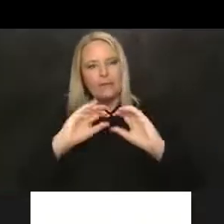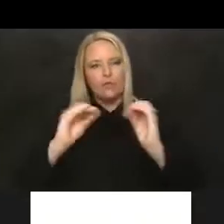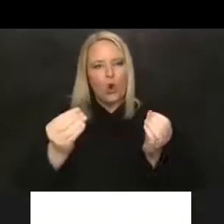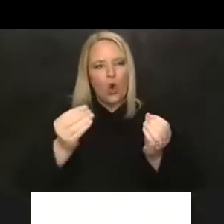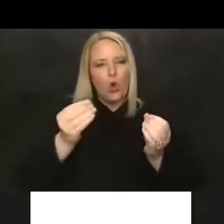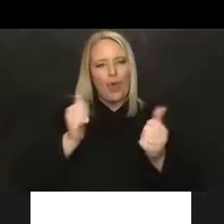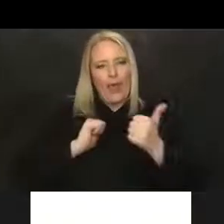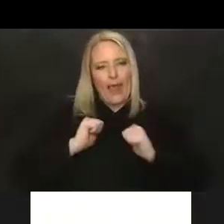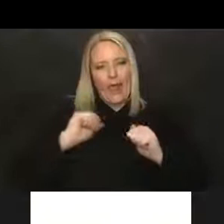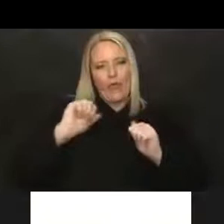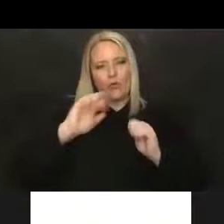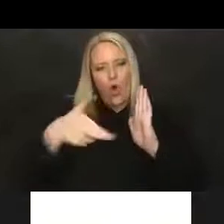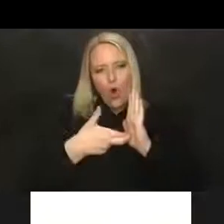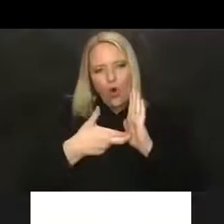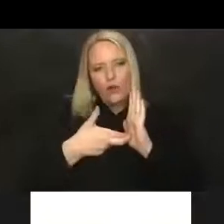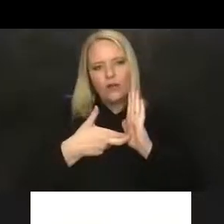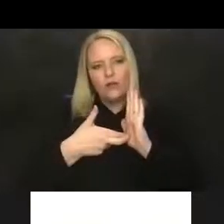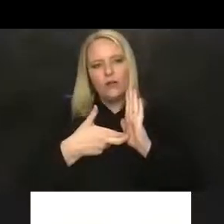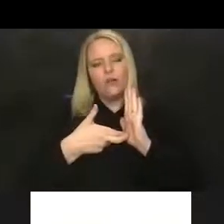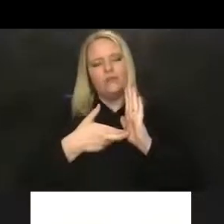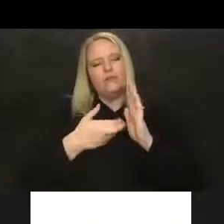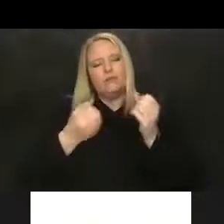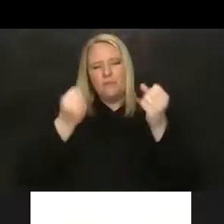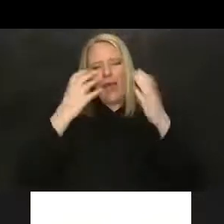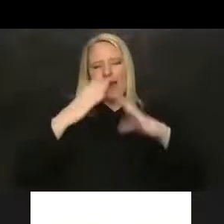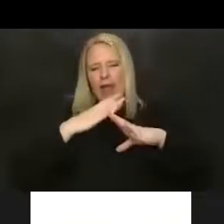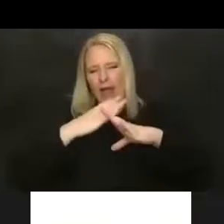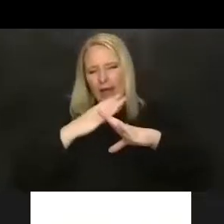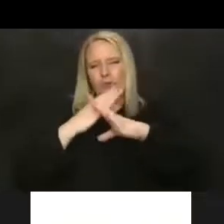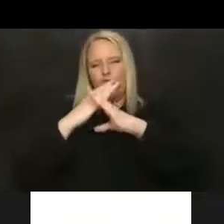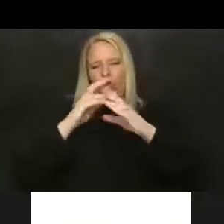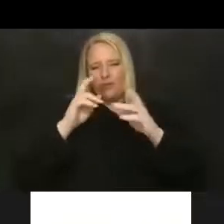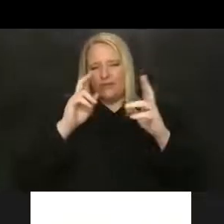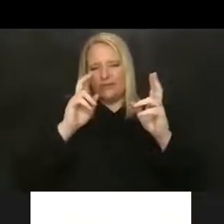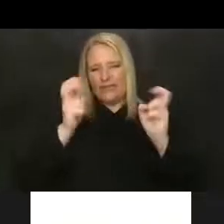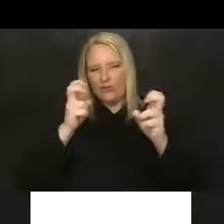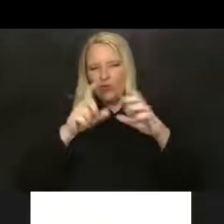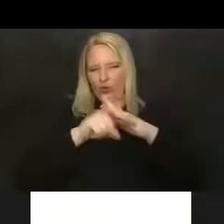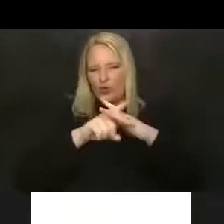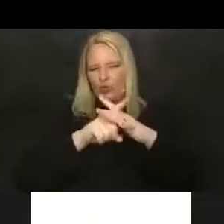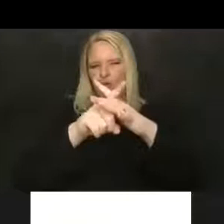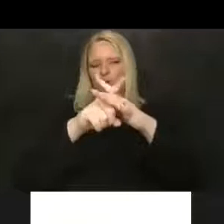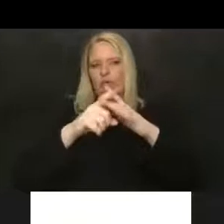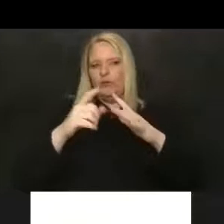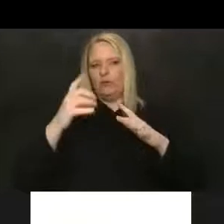deal with the obstacles and and issues, being a disabled actor back in in the mid-to-late